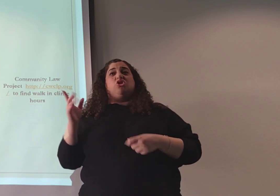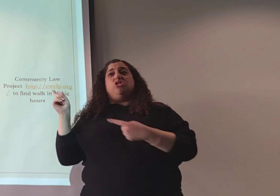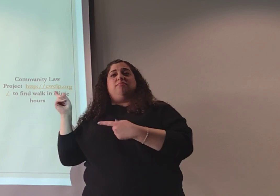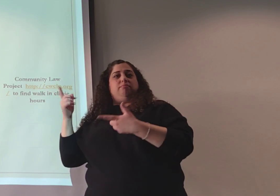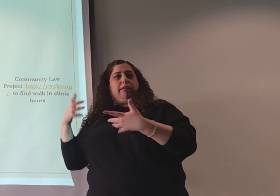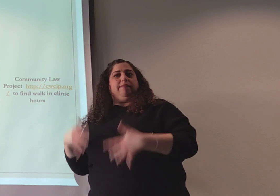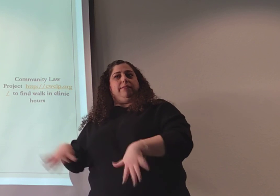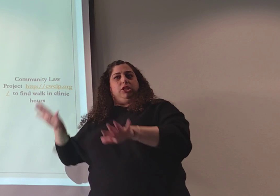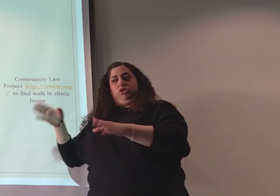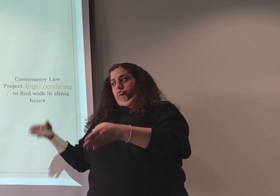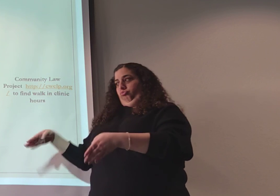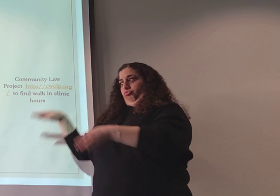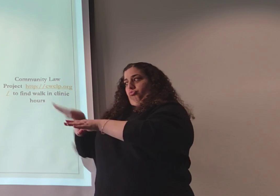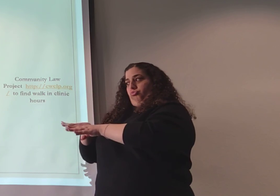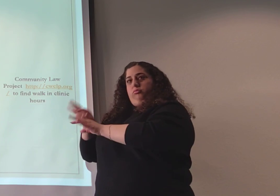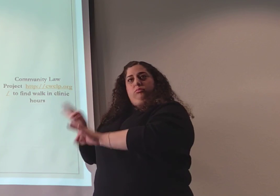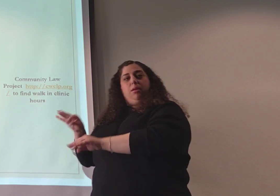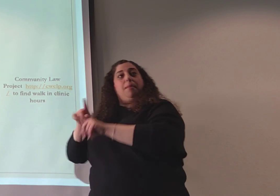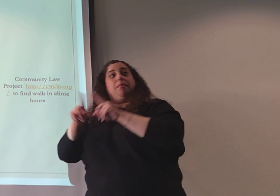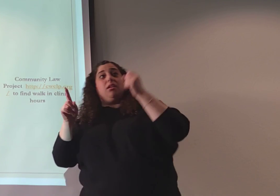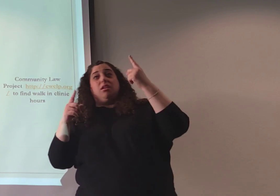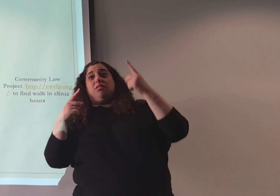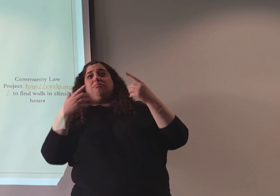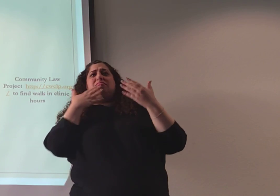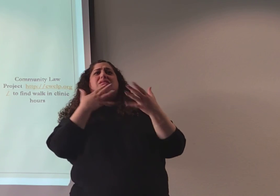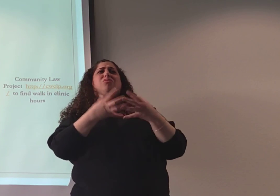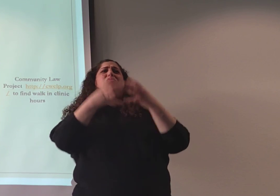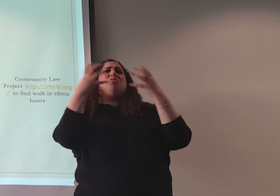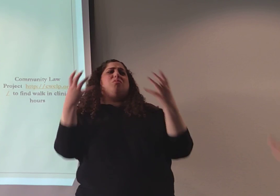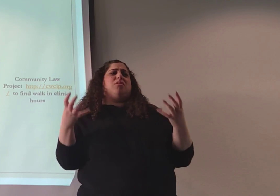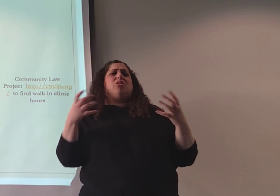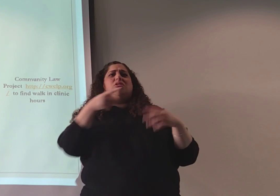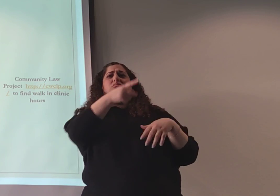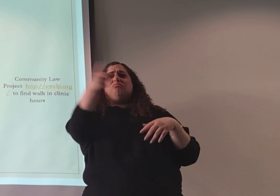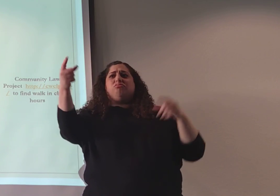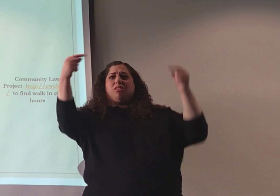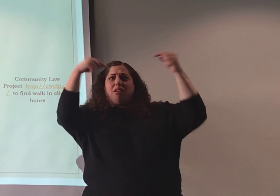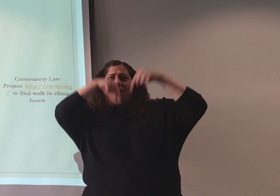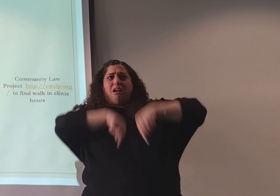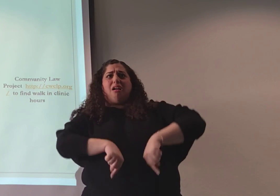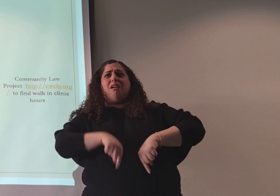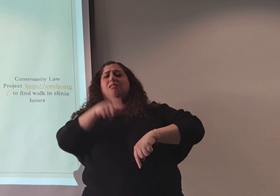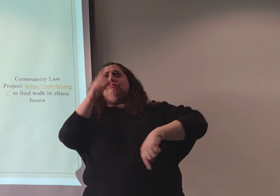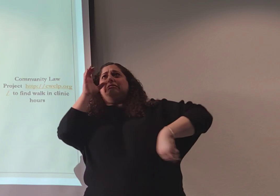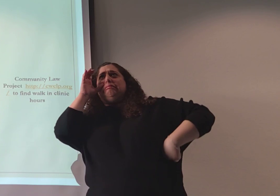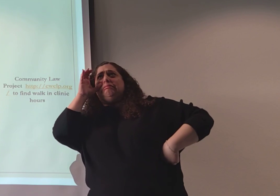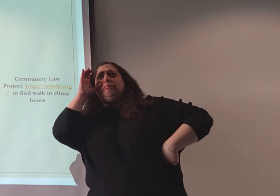Thank you so much. Thank you. That’s very helpful.